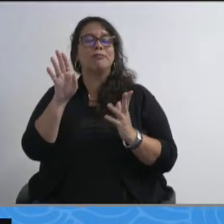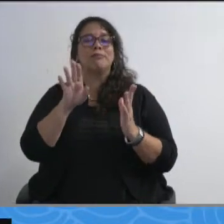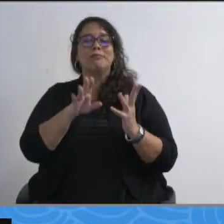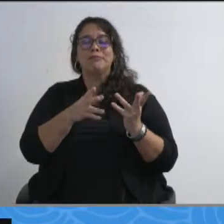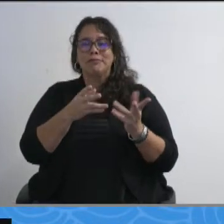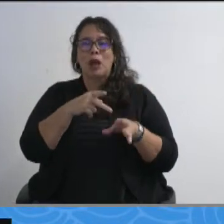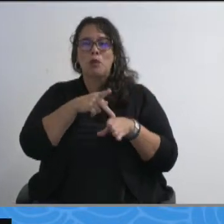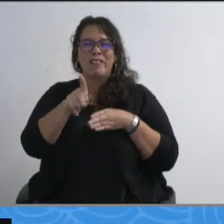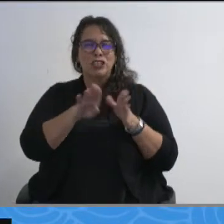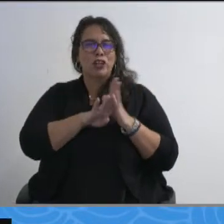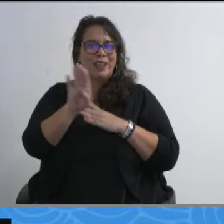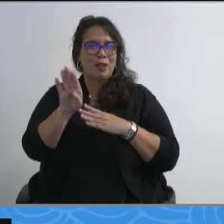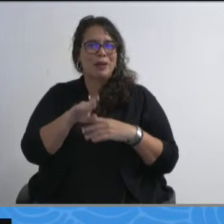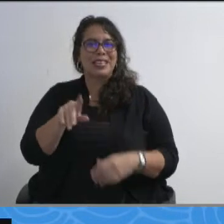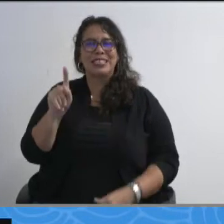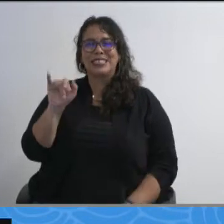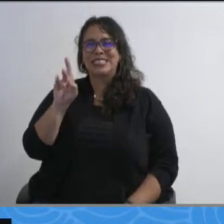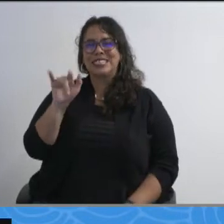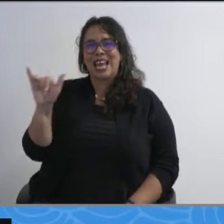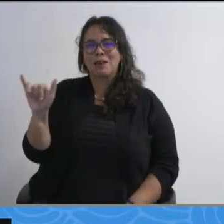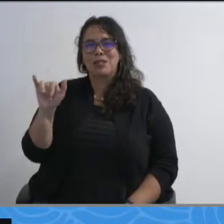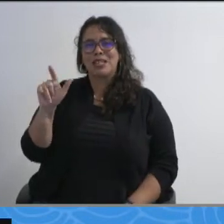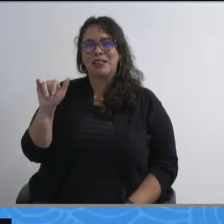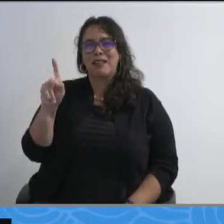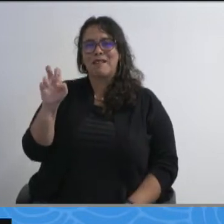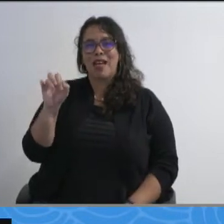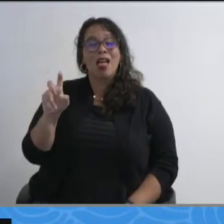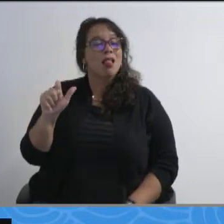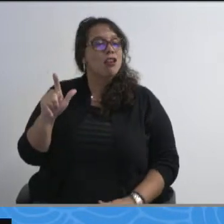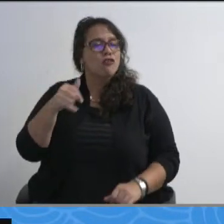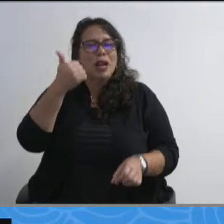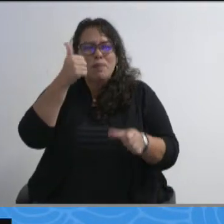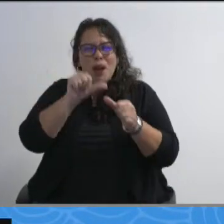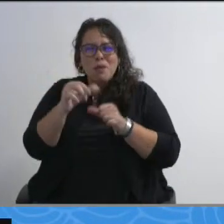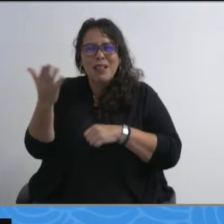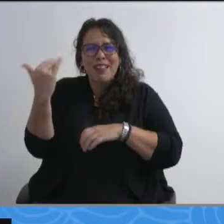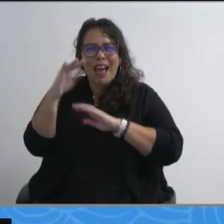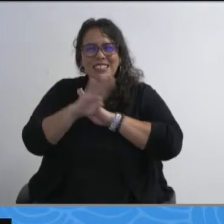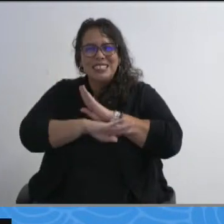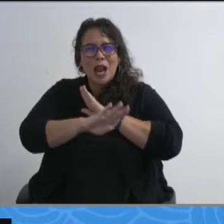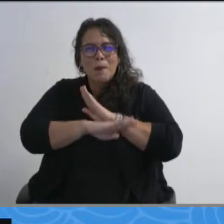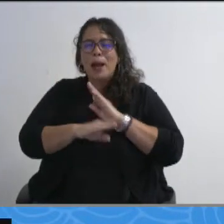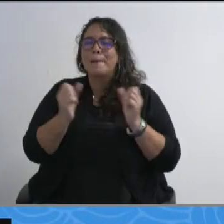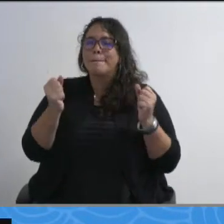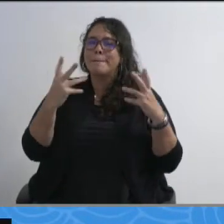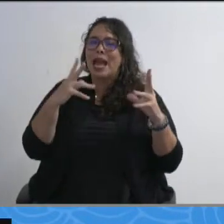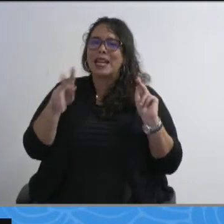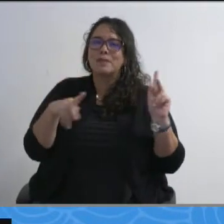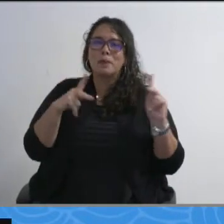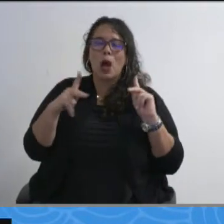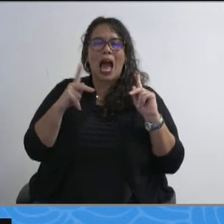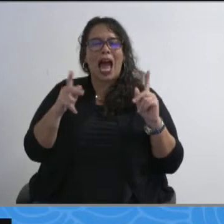Last time we met in December, many of you had questions about the tutoring initiative happening in Long Beach.